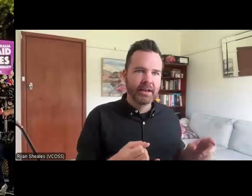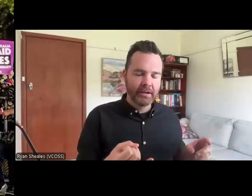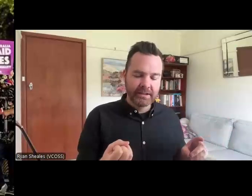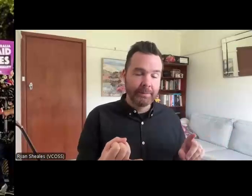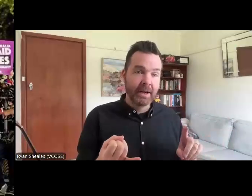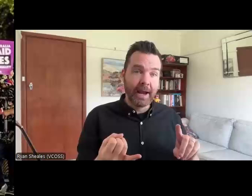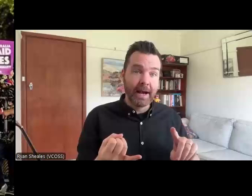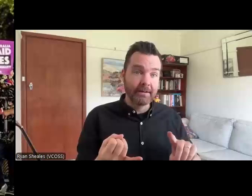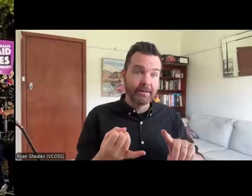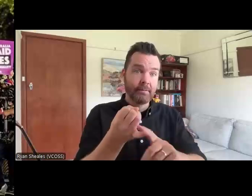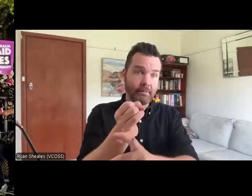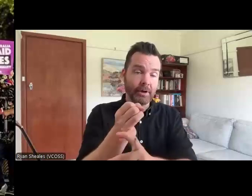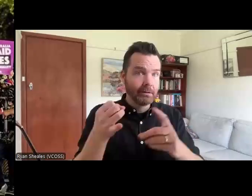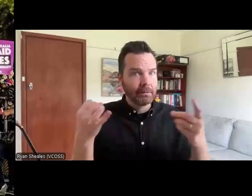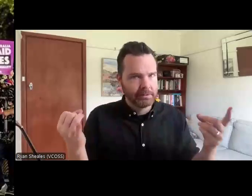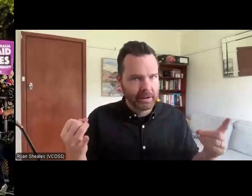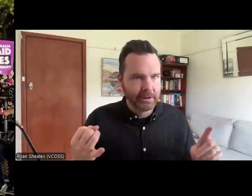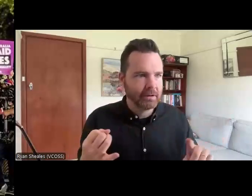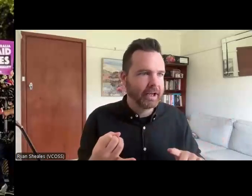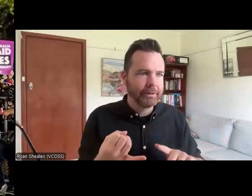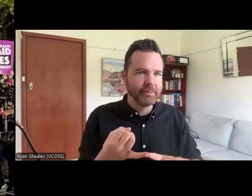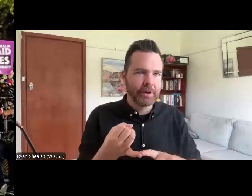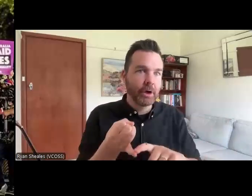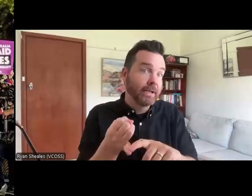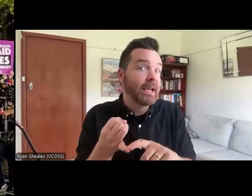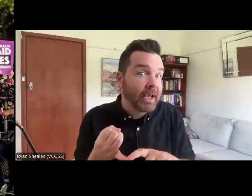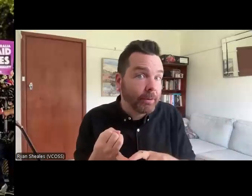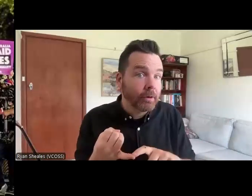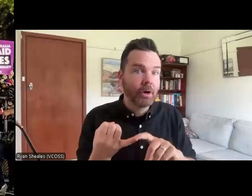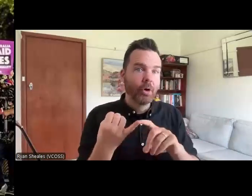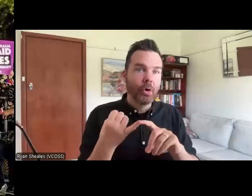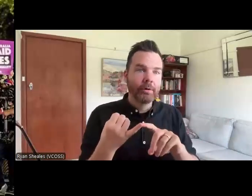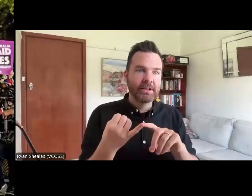suddenly something about, you know, I'm going to use the language but, you know, gay people or it's